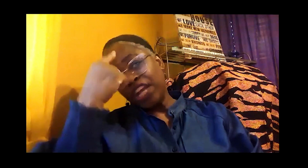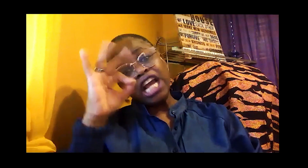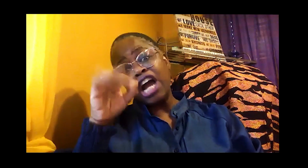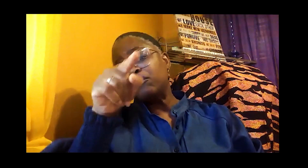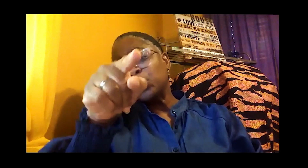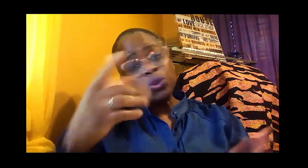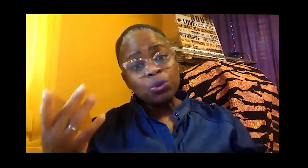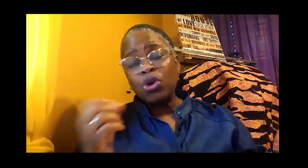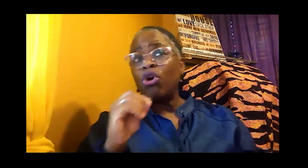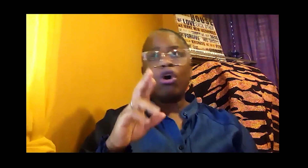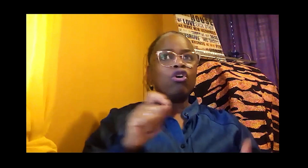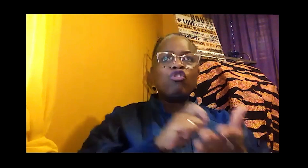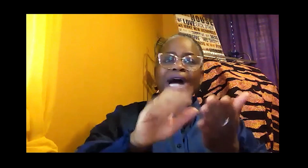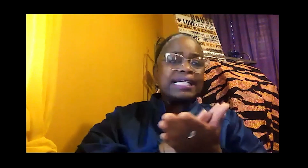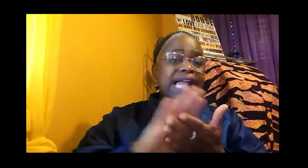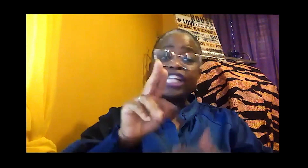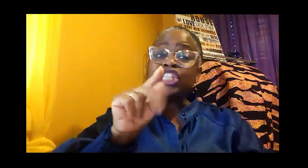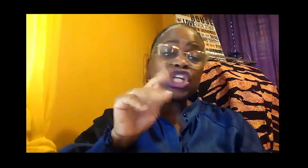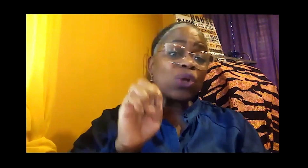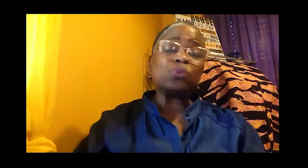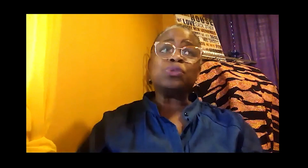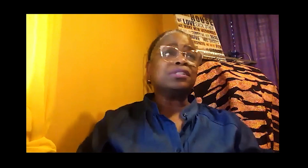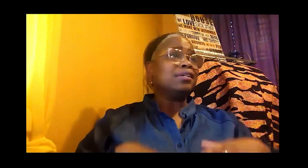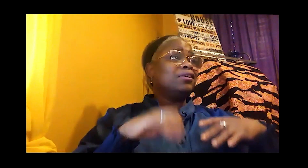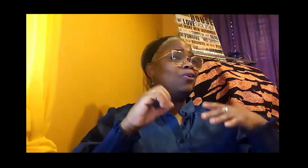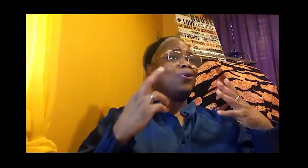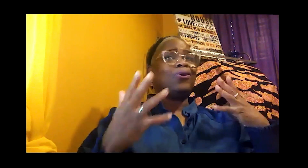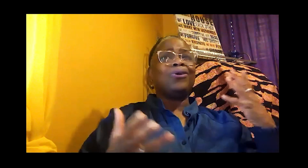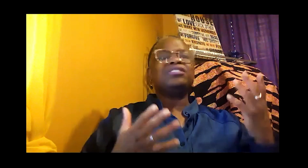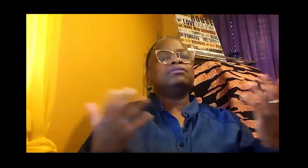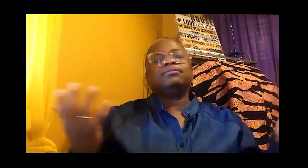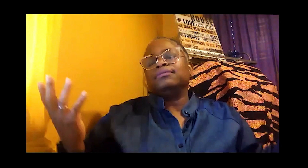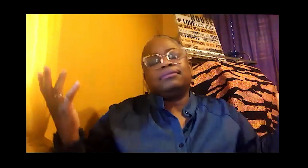or a shout out to say hello, and that we're thinking of you, or even write a nice note.